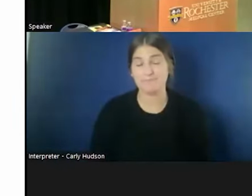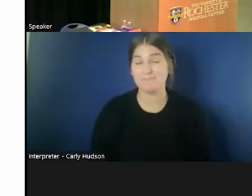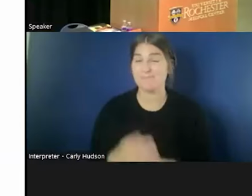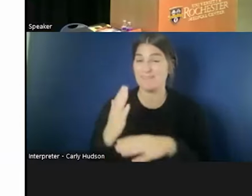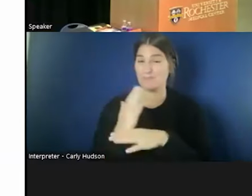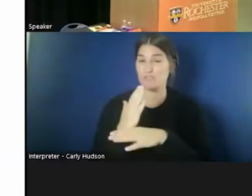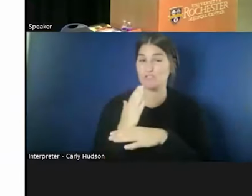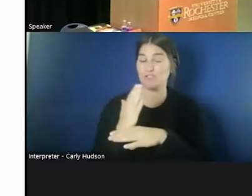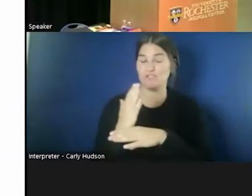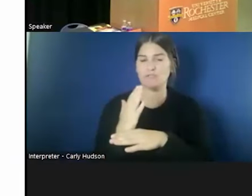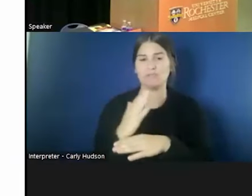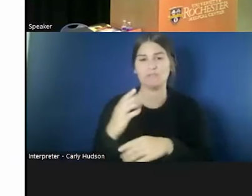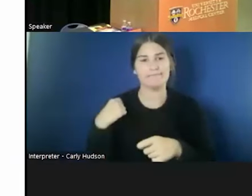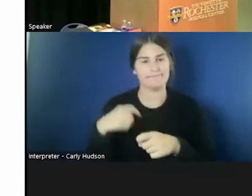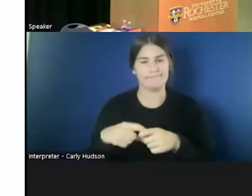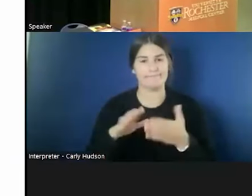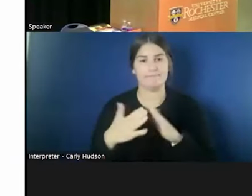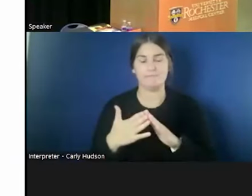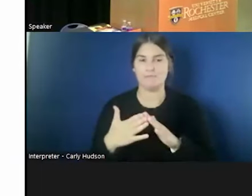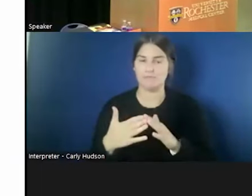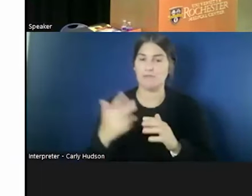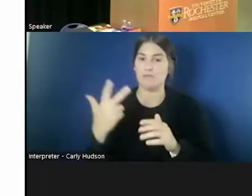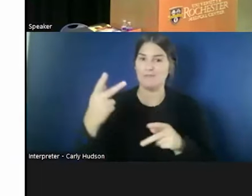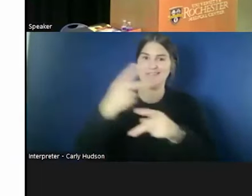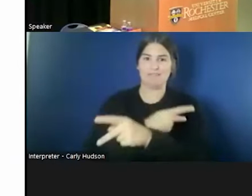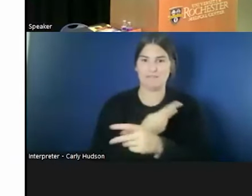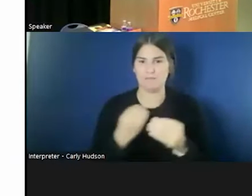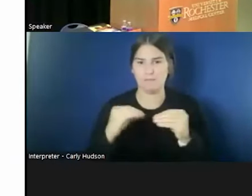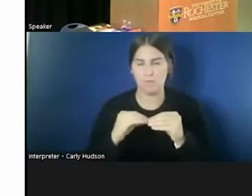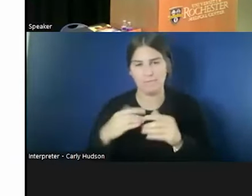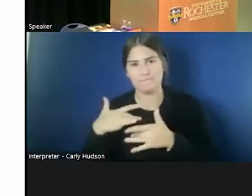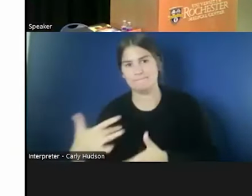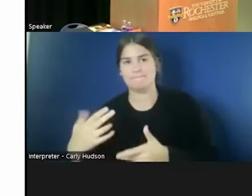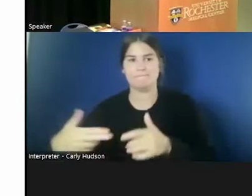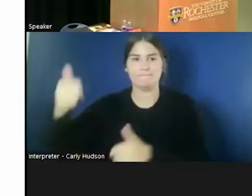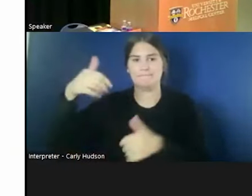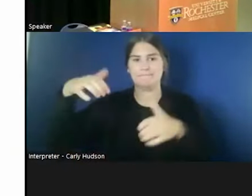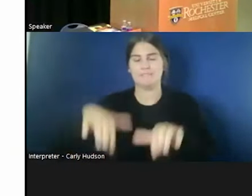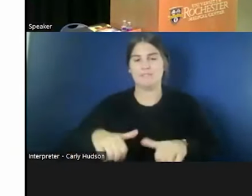Latinos are more likely to live in poverty three times when we look at our white counter Parts